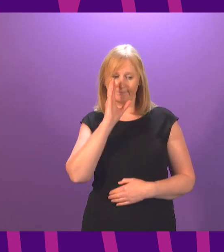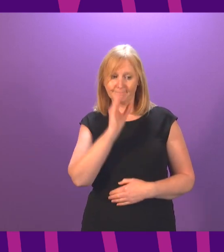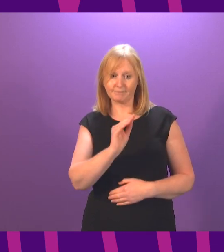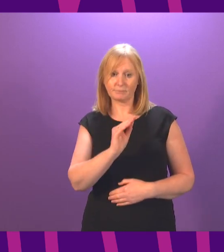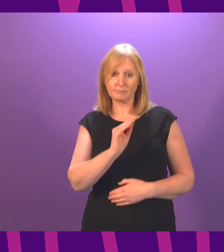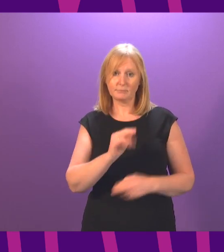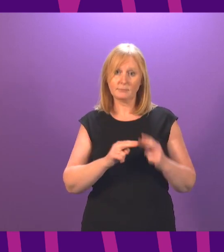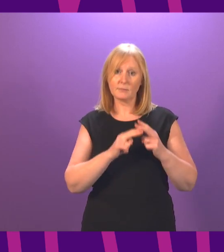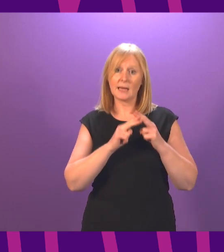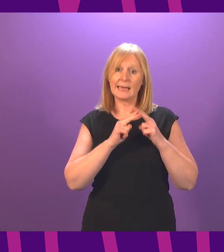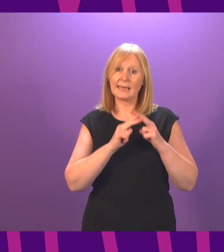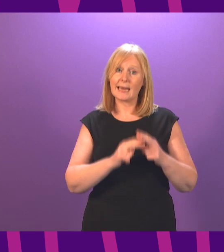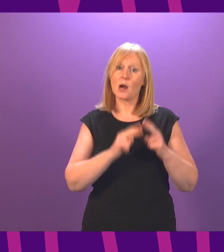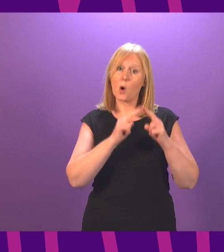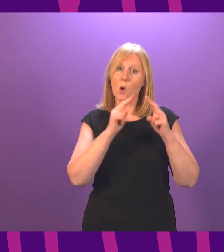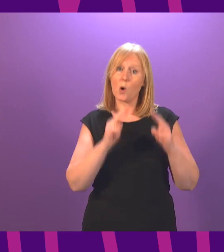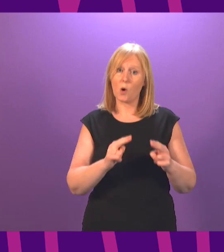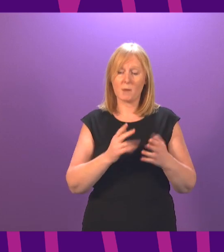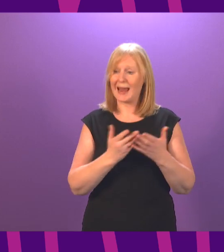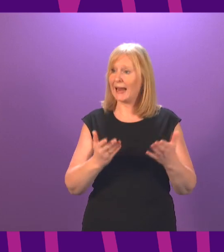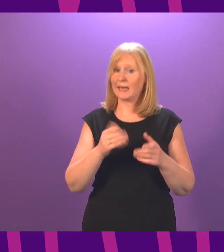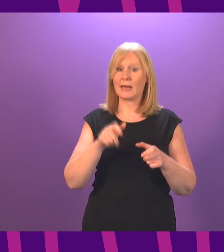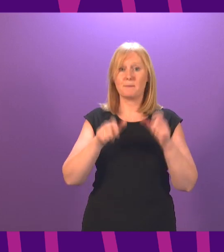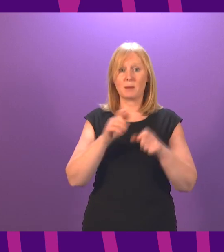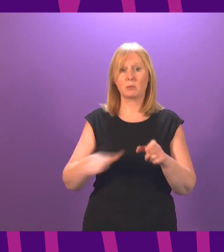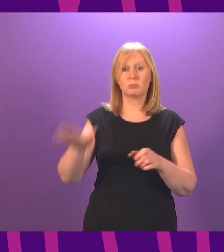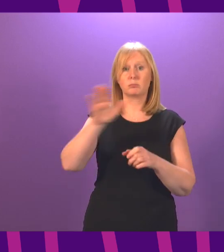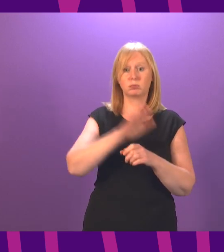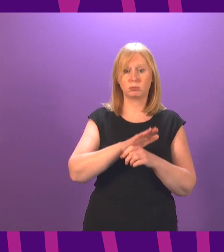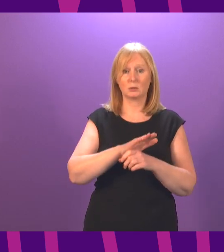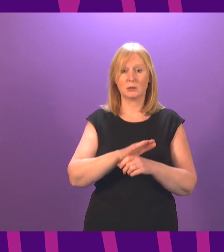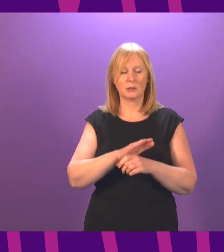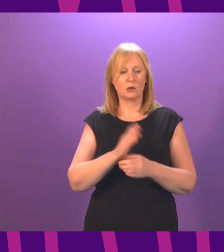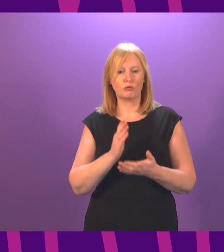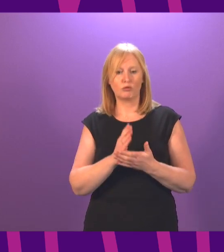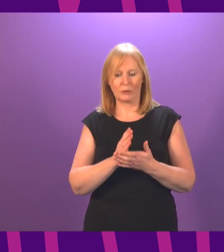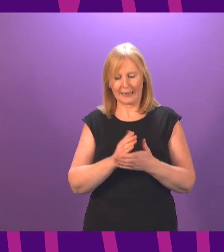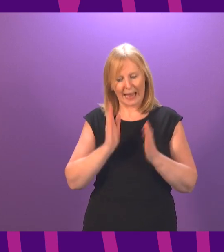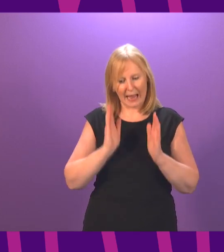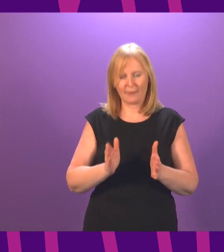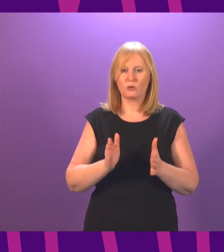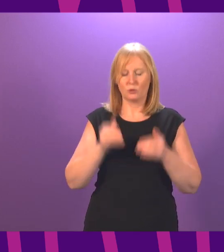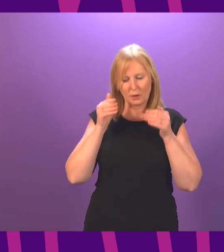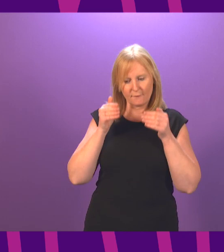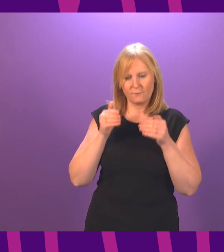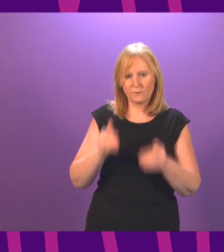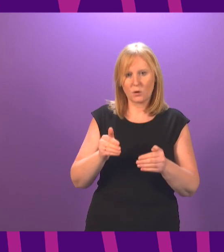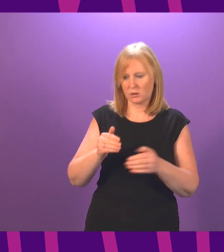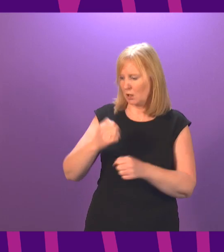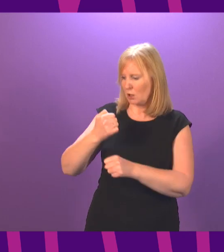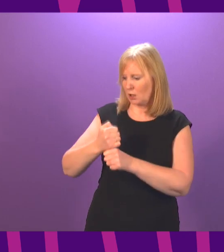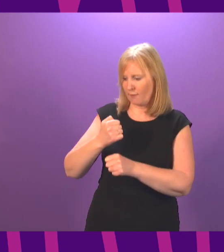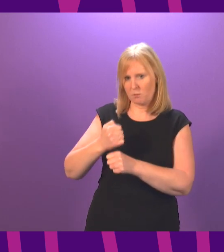in care homes, families or anybody else across the country right now if I—with my Government